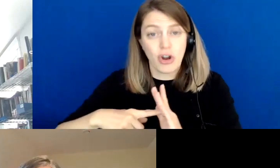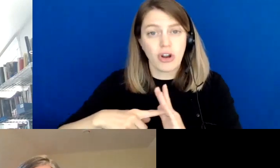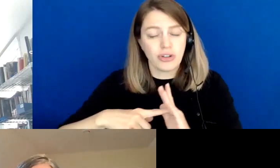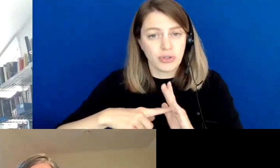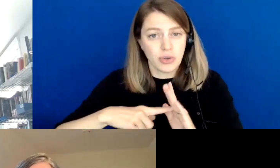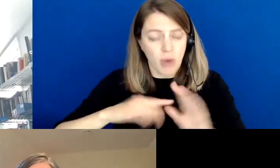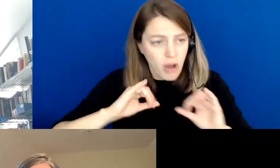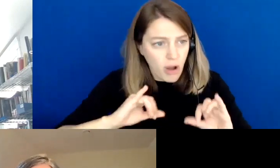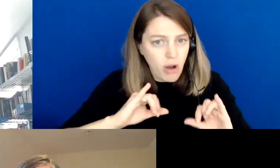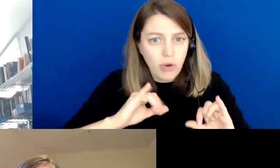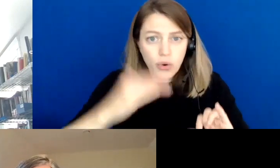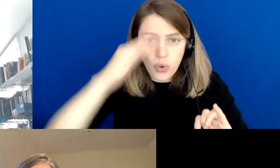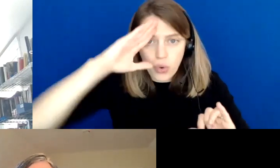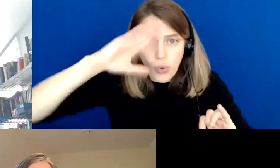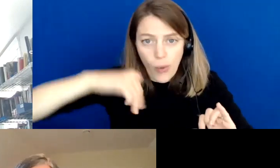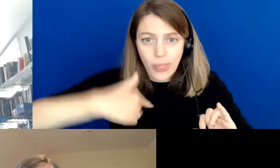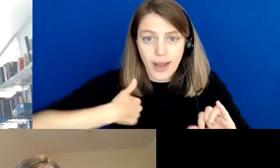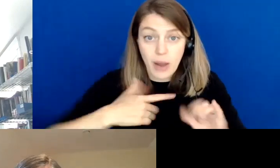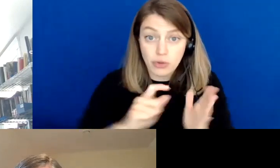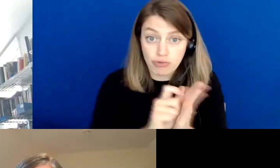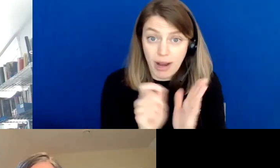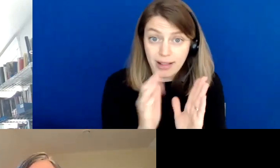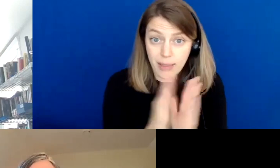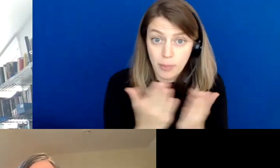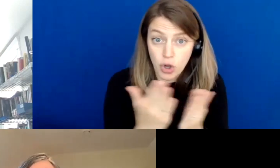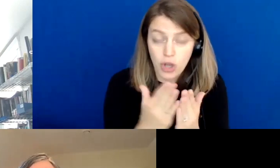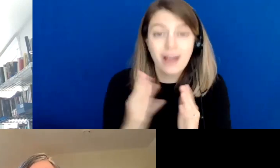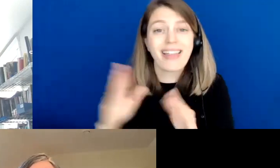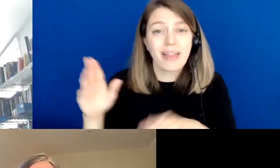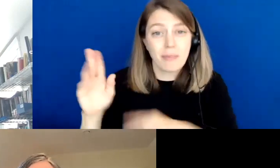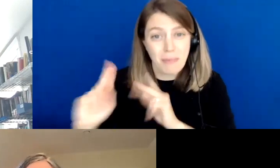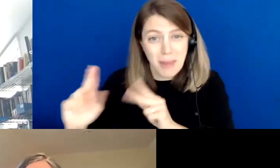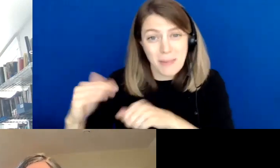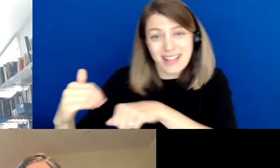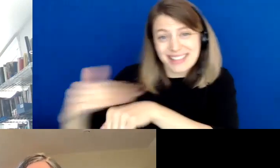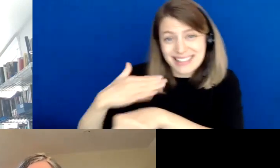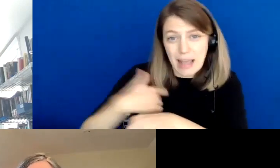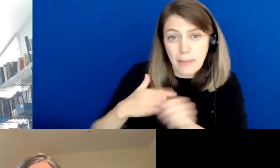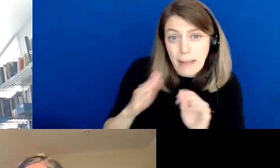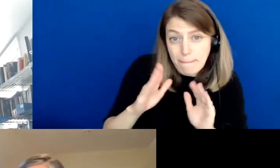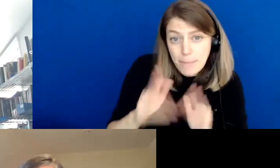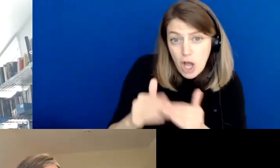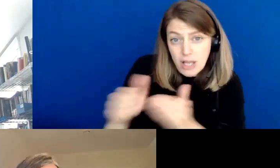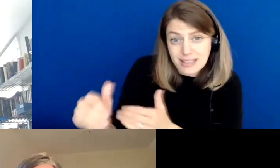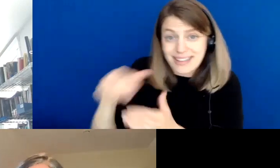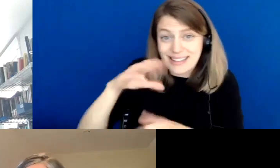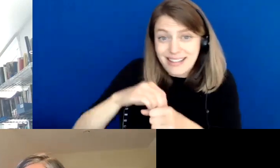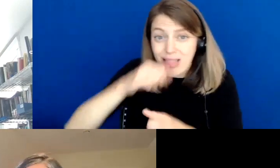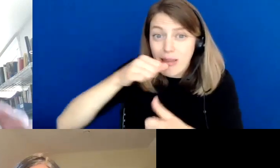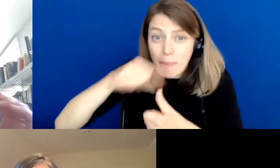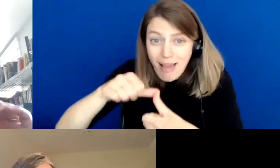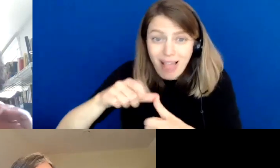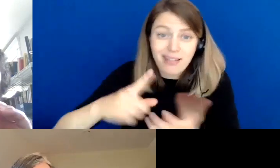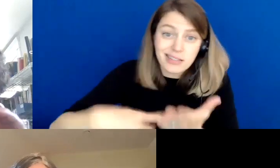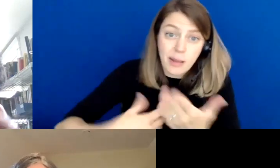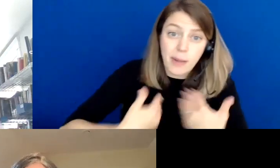I began to receive boxes in the mail. Sometimes they had return addresses, sometimes they didn't.